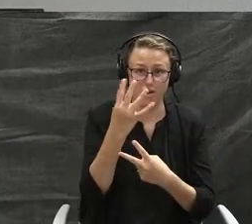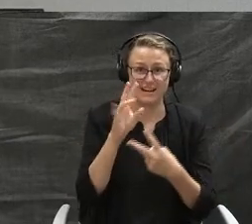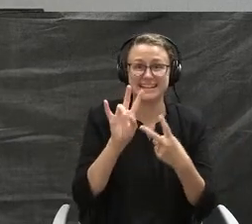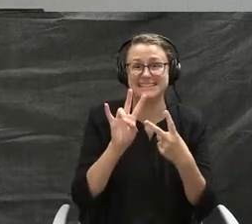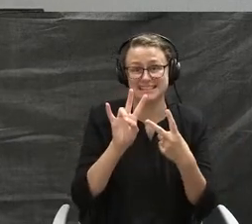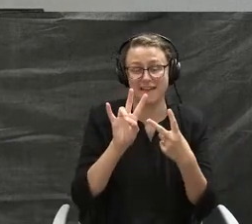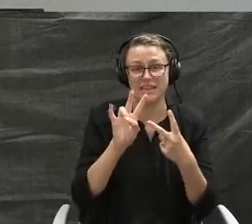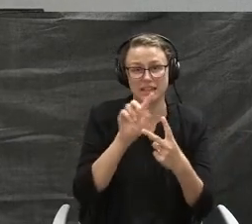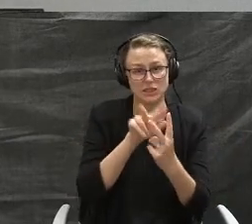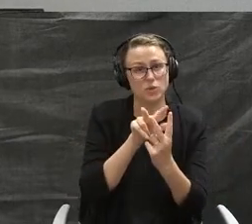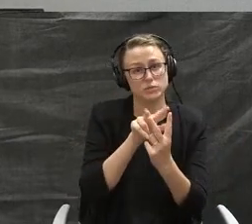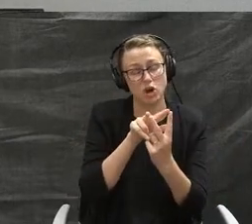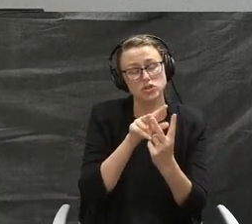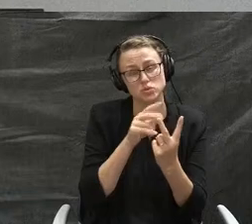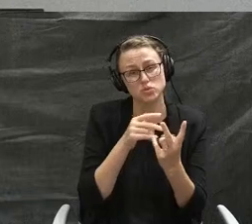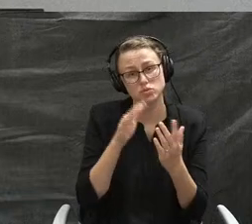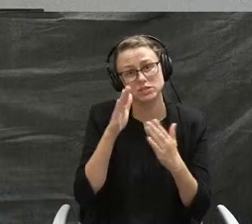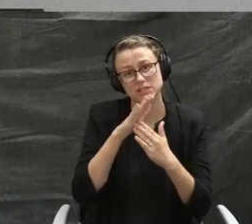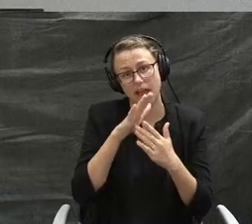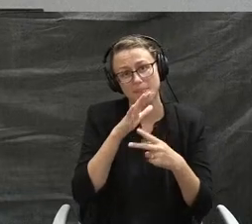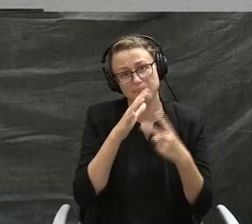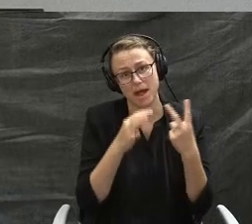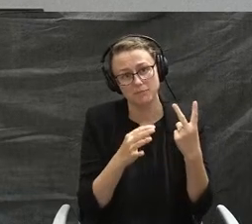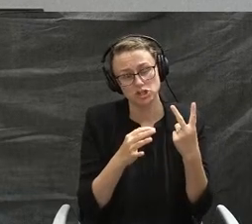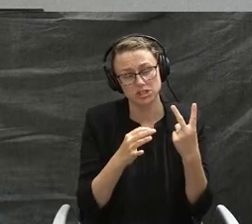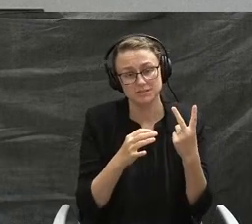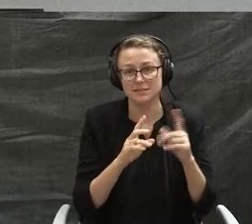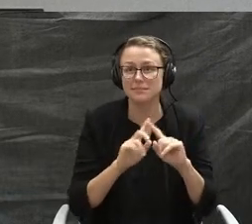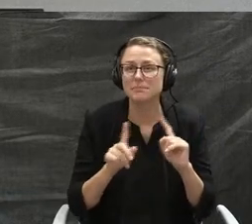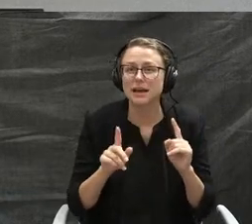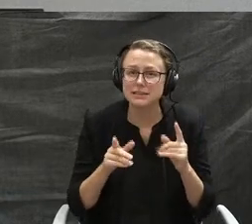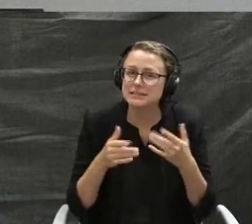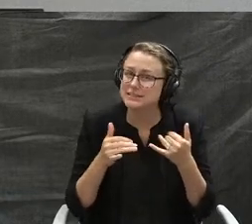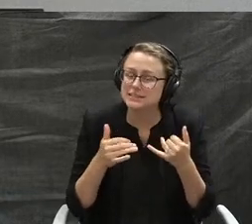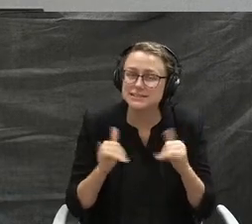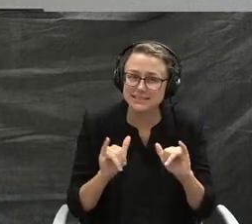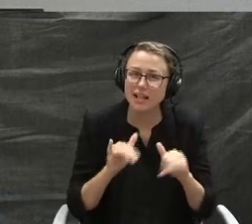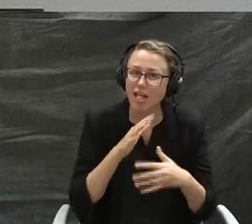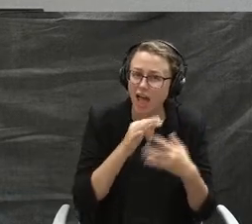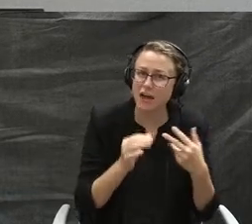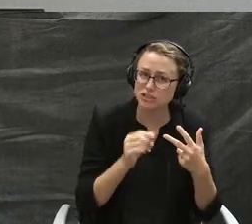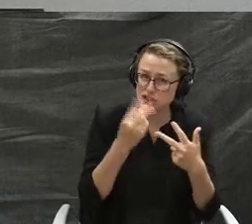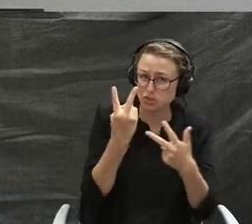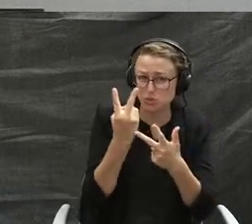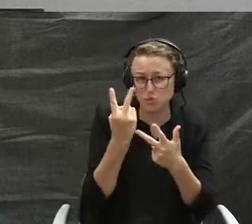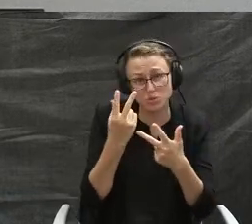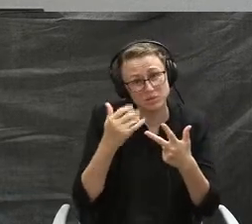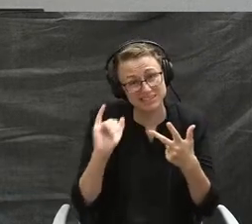there's obviously a big part of option two, and we also know that we have to create.